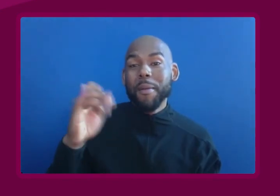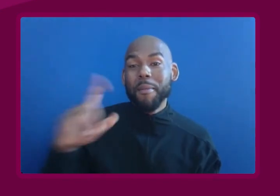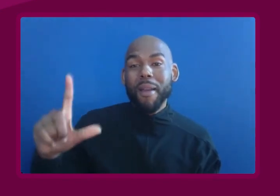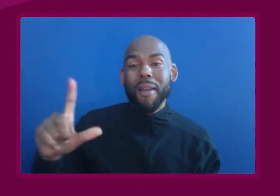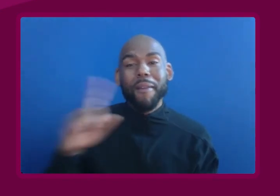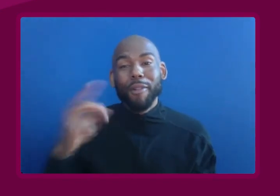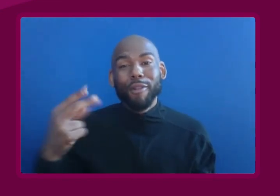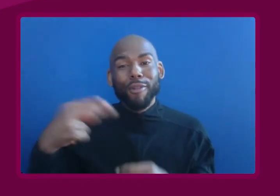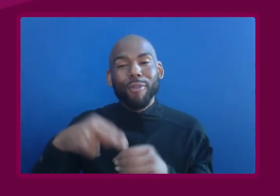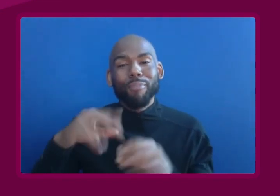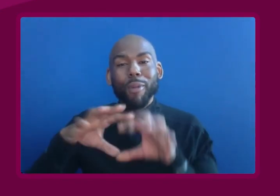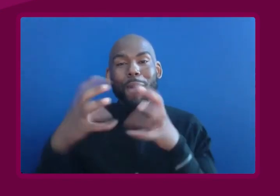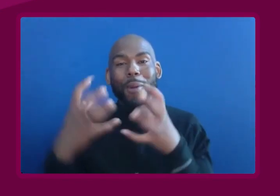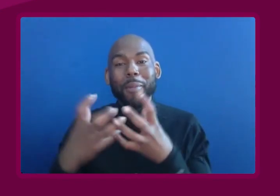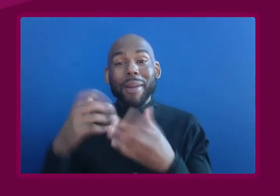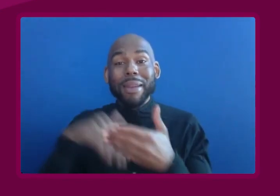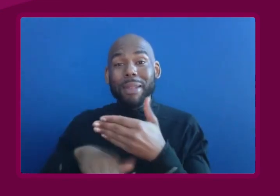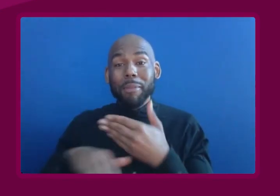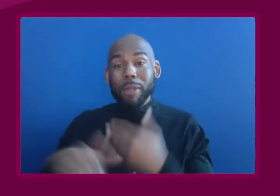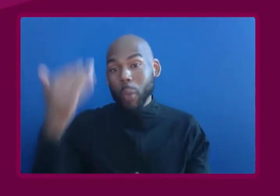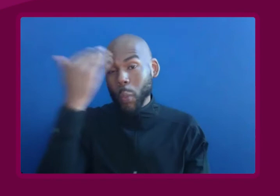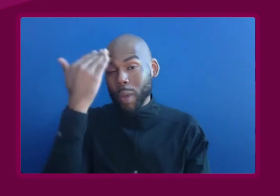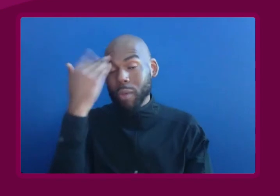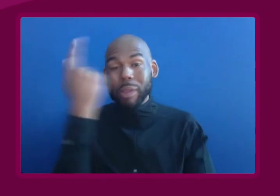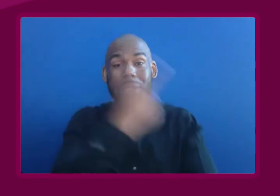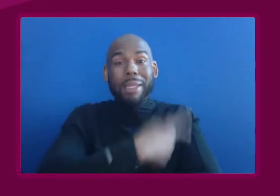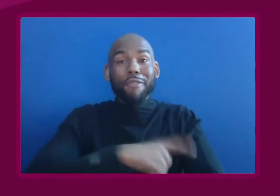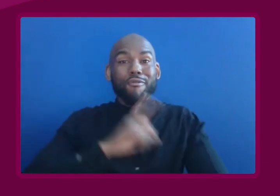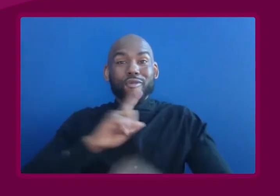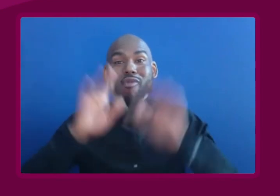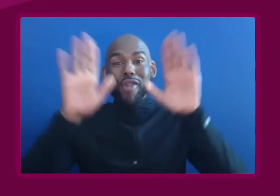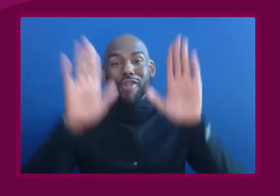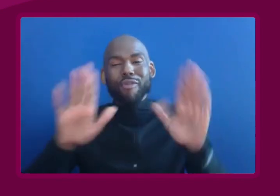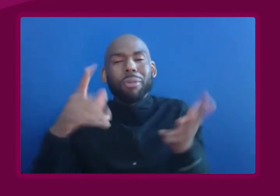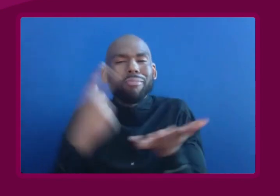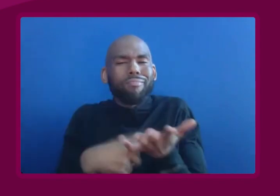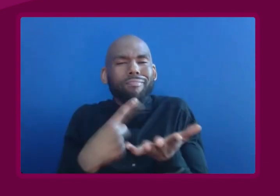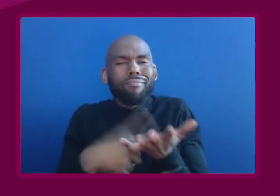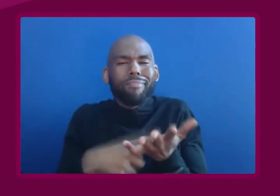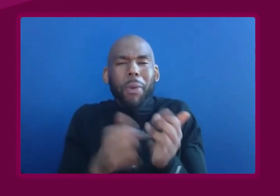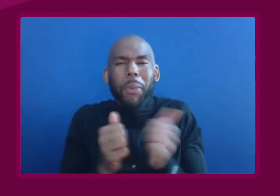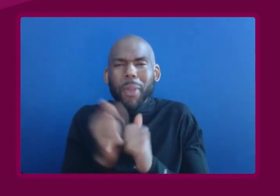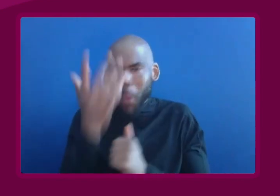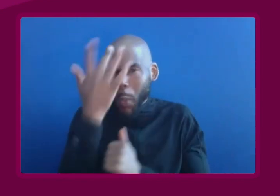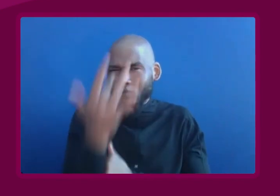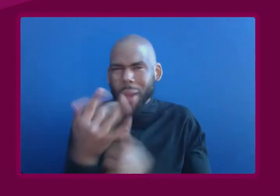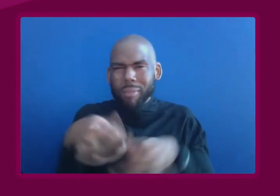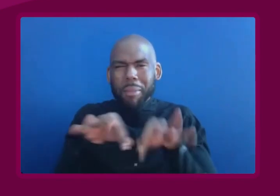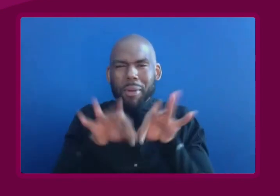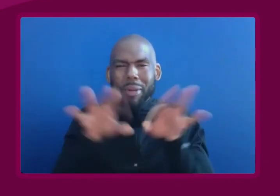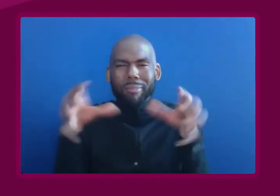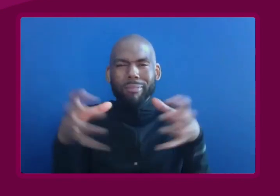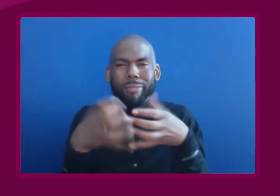Global Accessibility Awareness Day. It was so great to chat with him about why we need to come together to prioritize digital